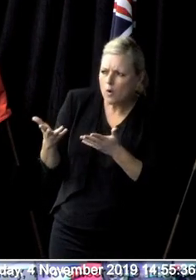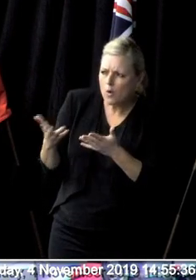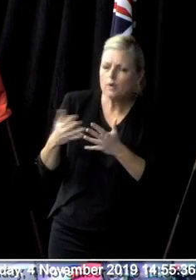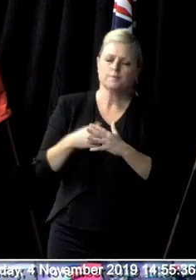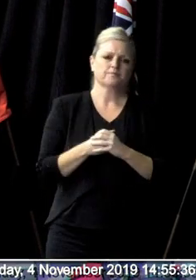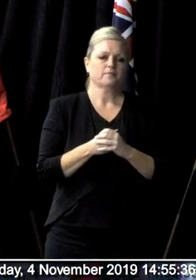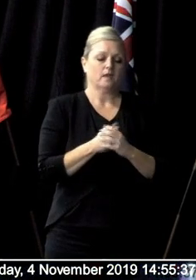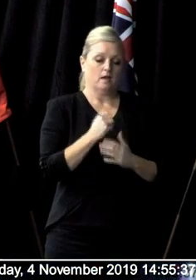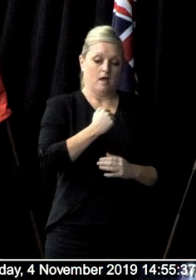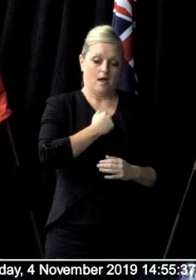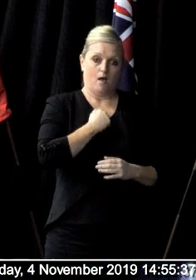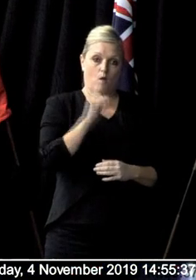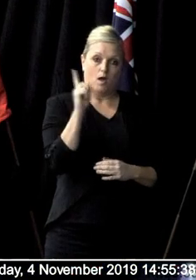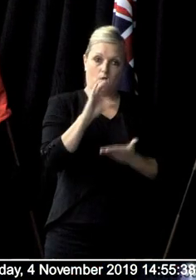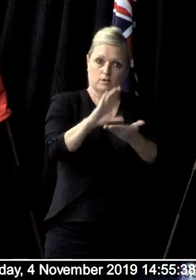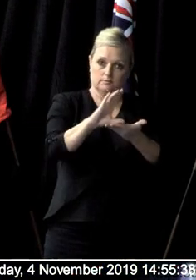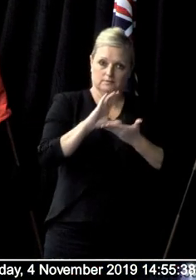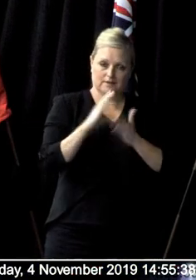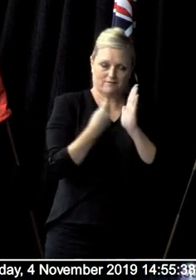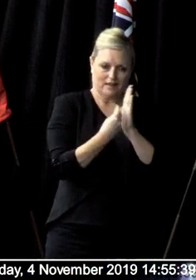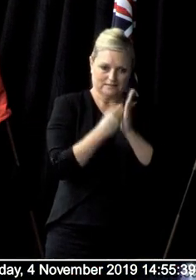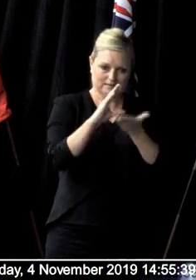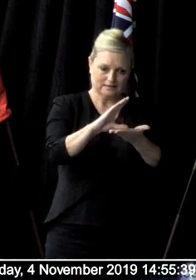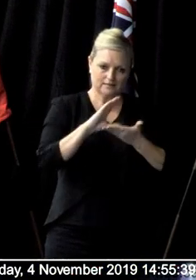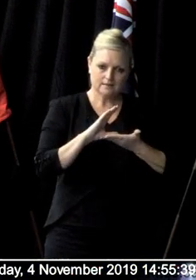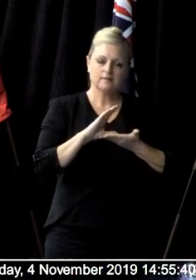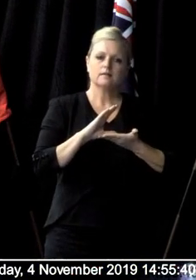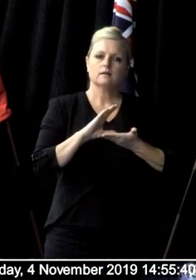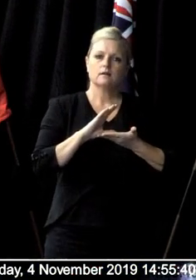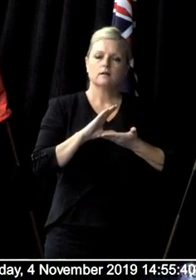Our current – our current funding is to – came out of, really, a